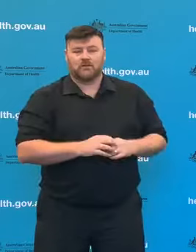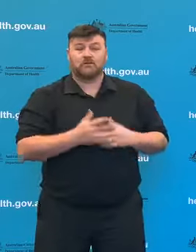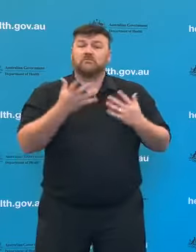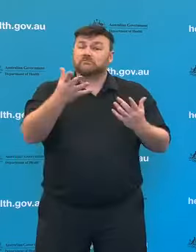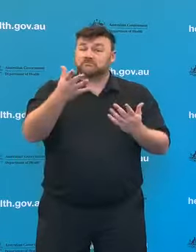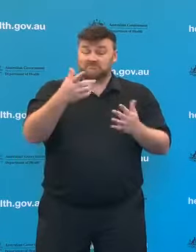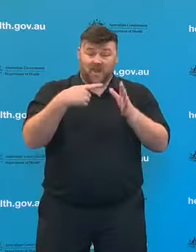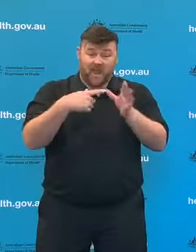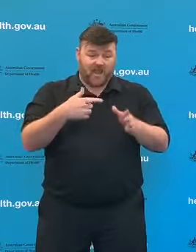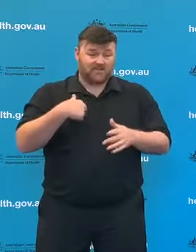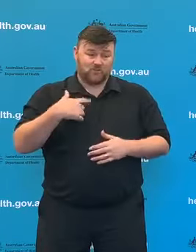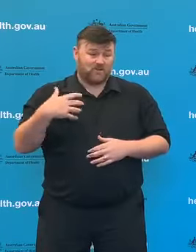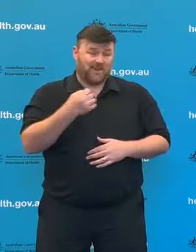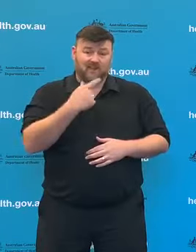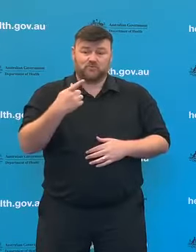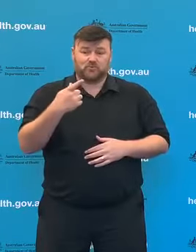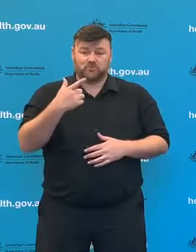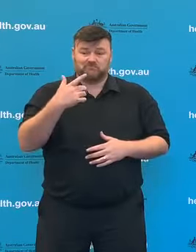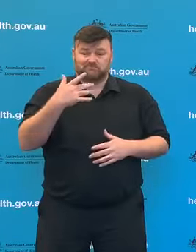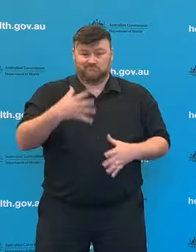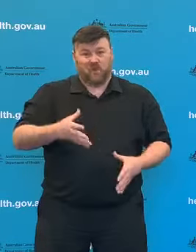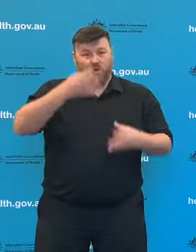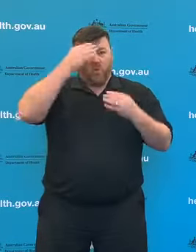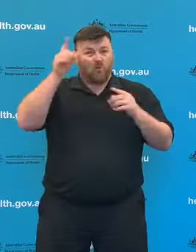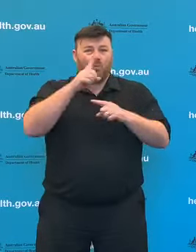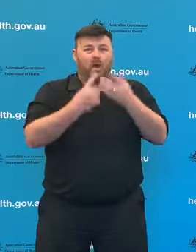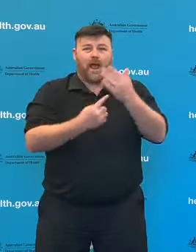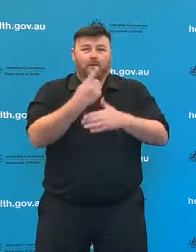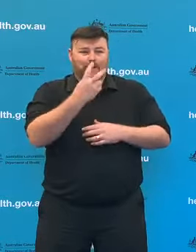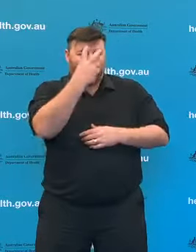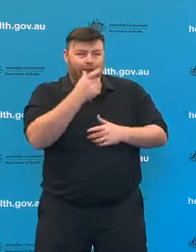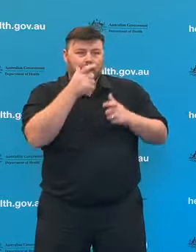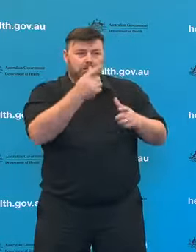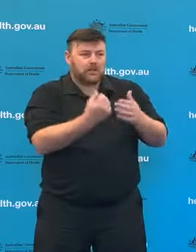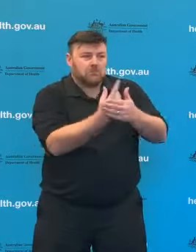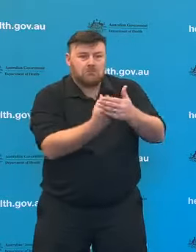from what's happened in the aged care facilities in particular in New South